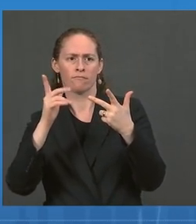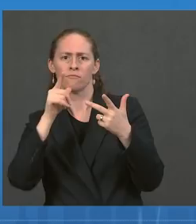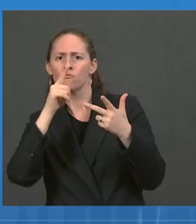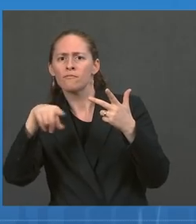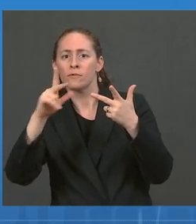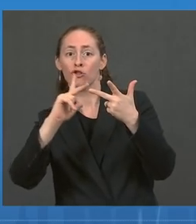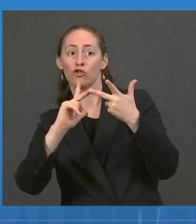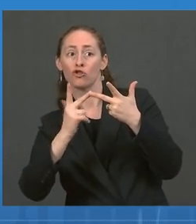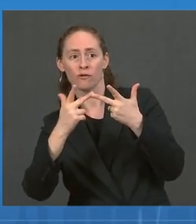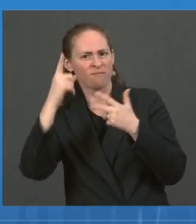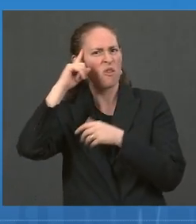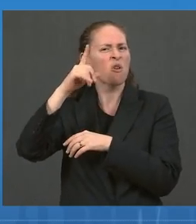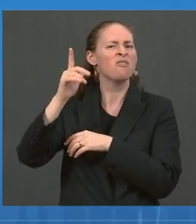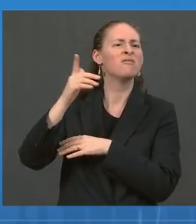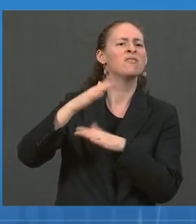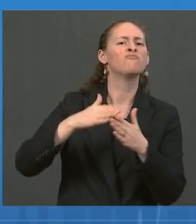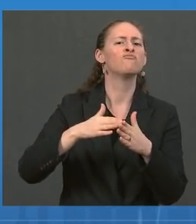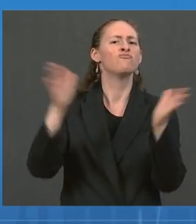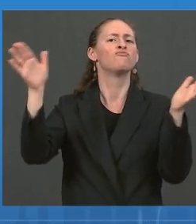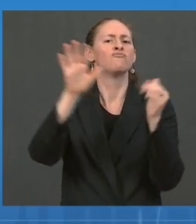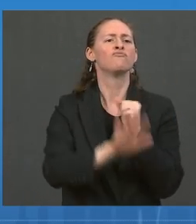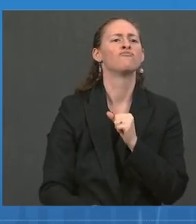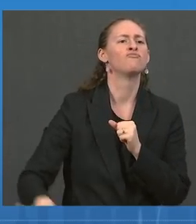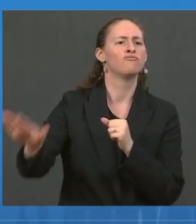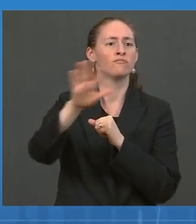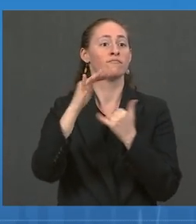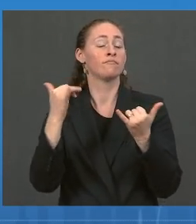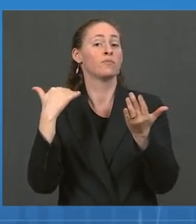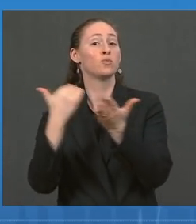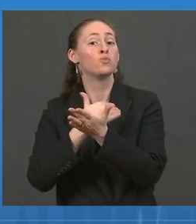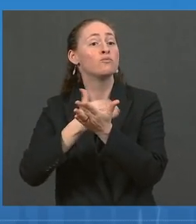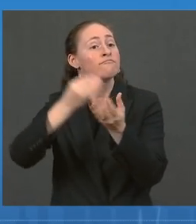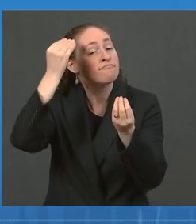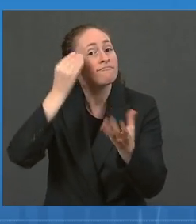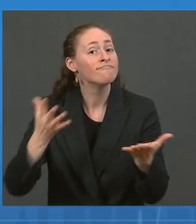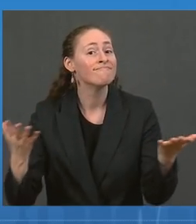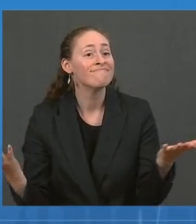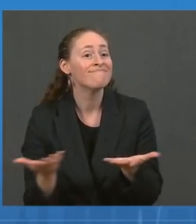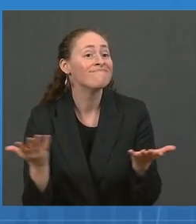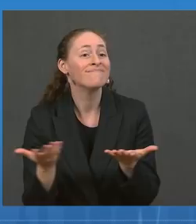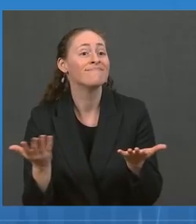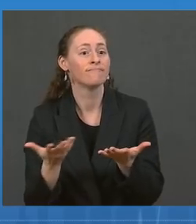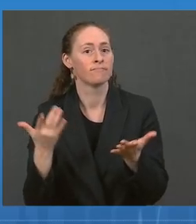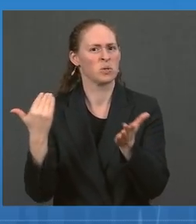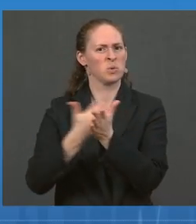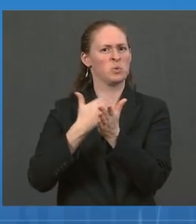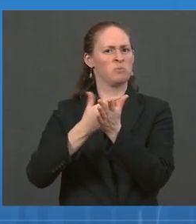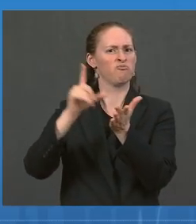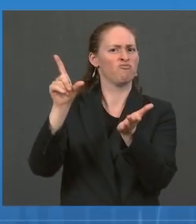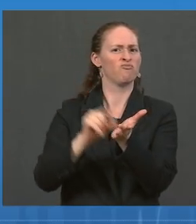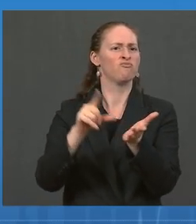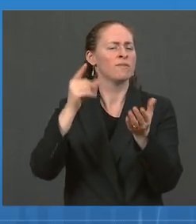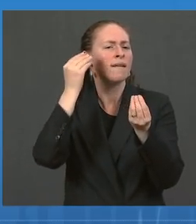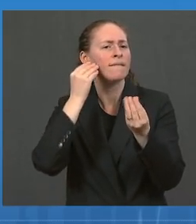Today, we're releasing a new publication in the MMWR that shows that COVID-19 vaccine booster doses,